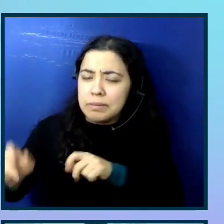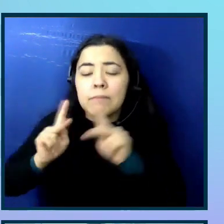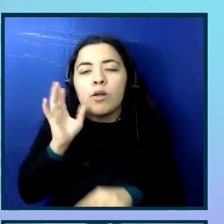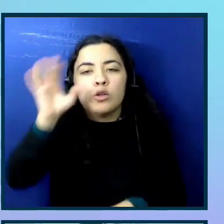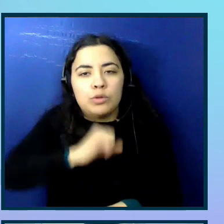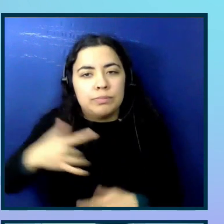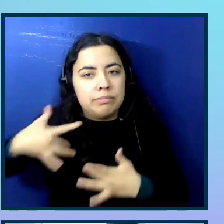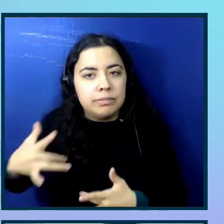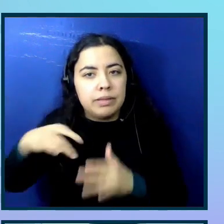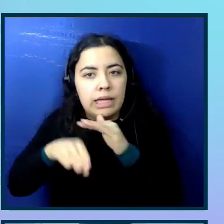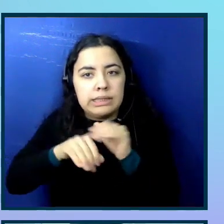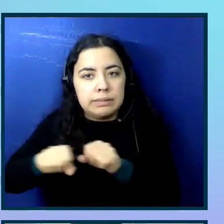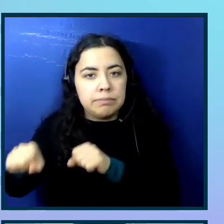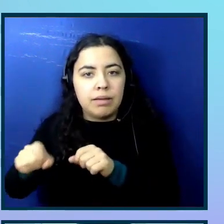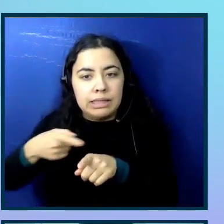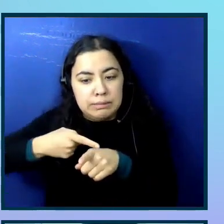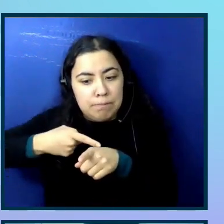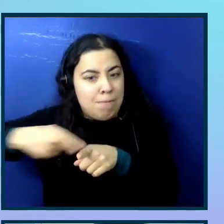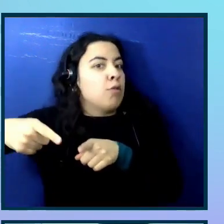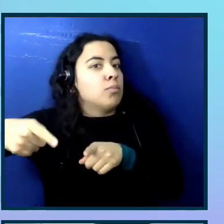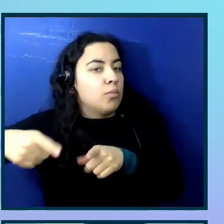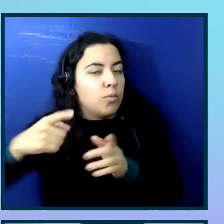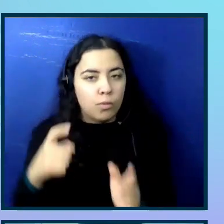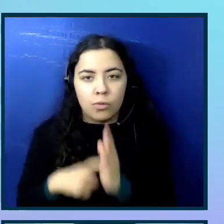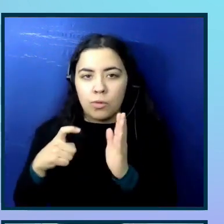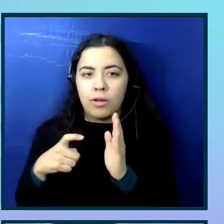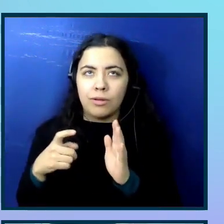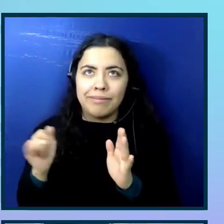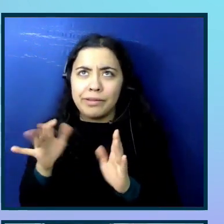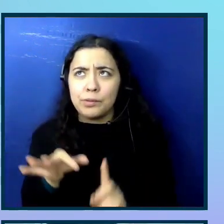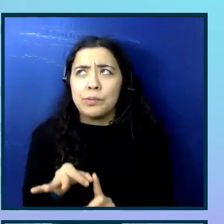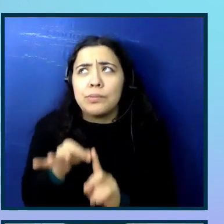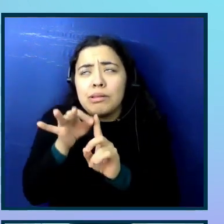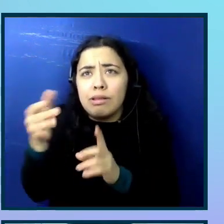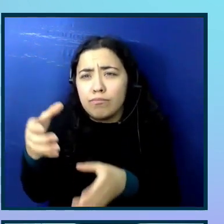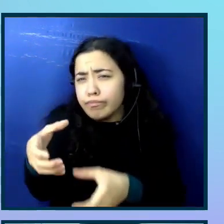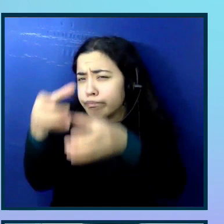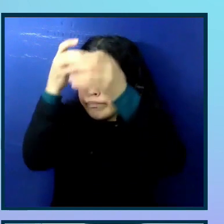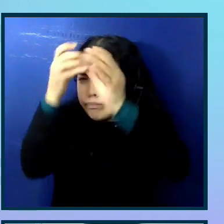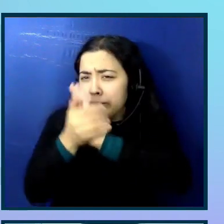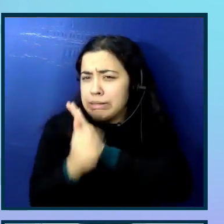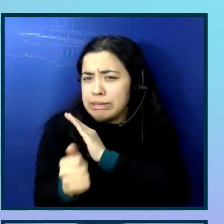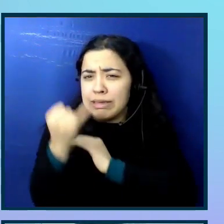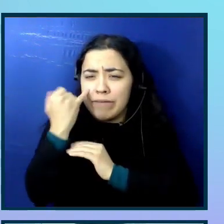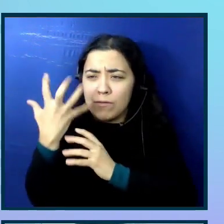is highly specialized and requires this like unique knowledge and skillset to engage in.